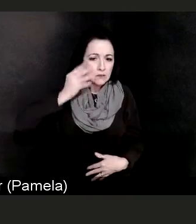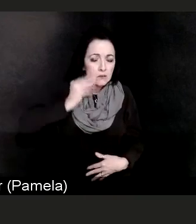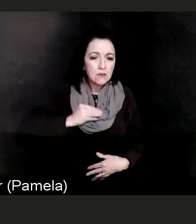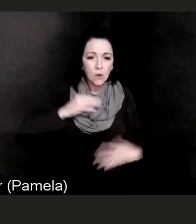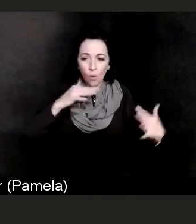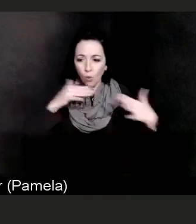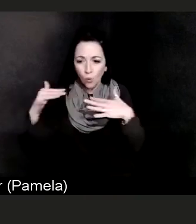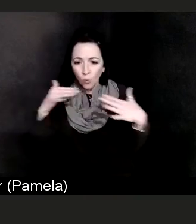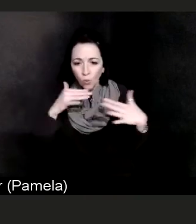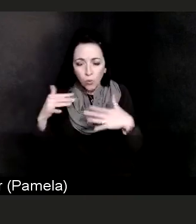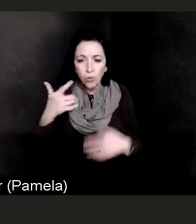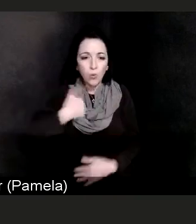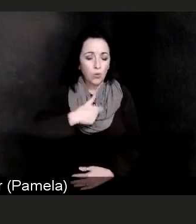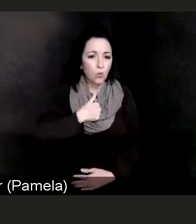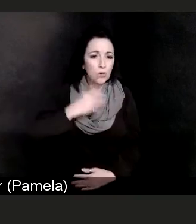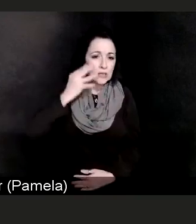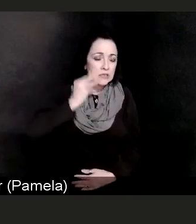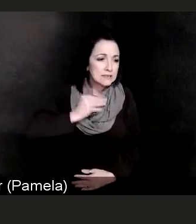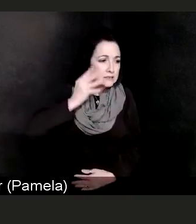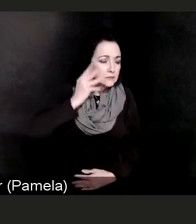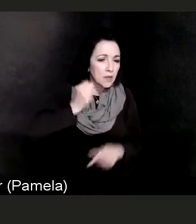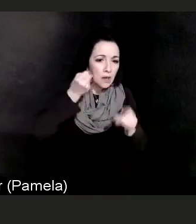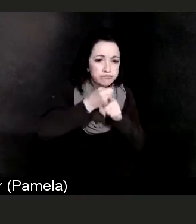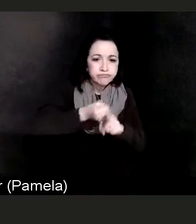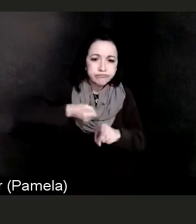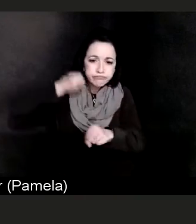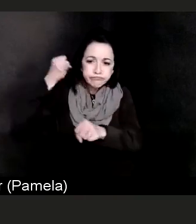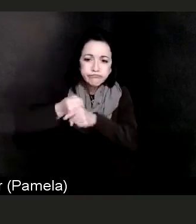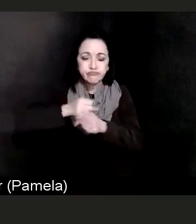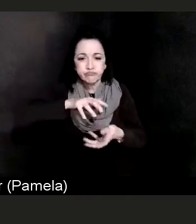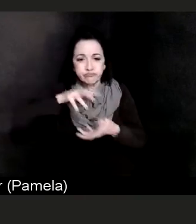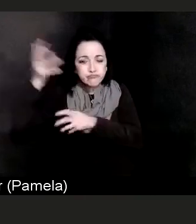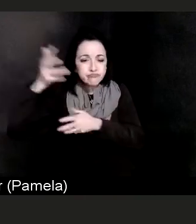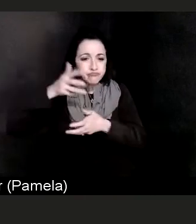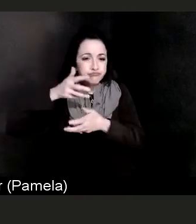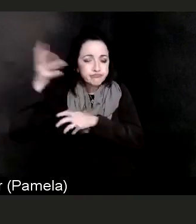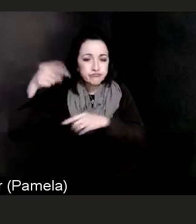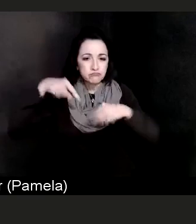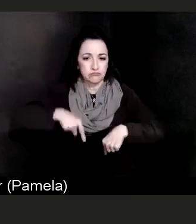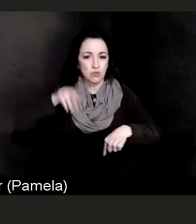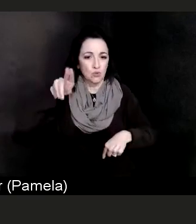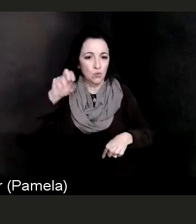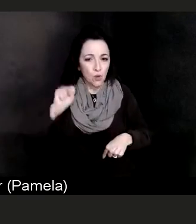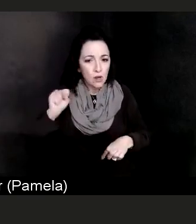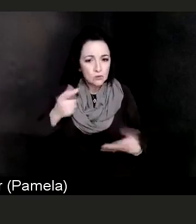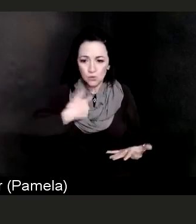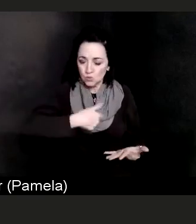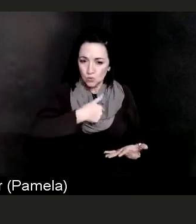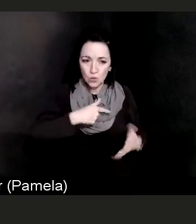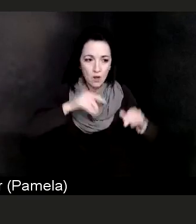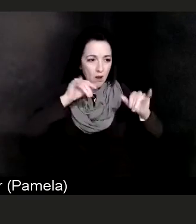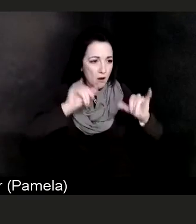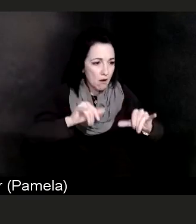or something like that, you know, we were, we were producing things, we were making things. And I have every confidence